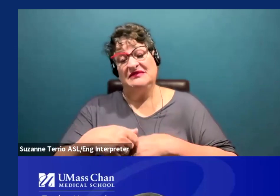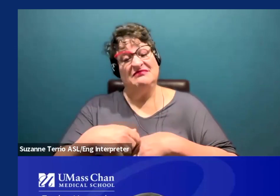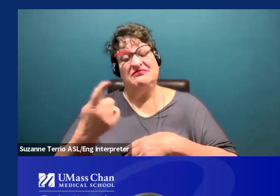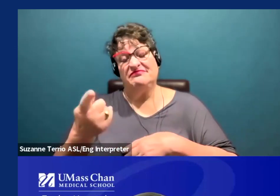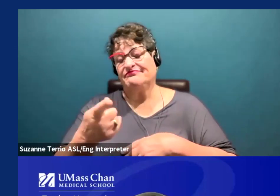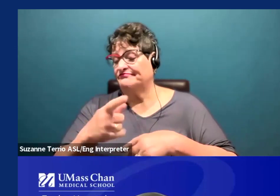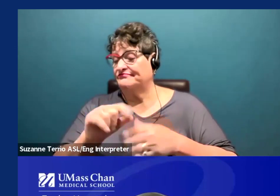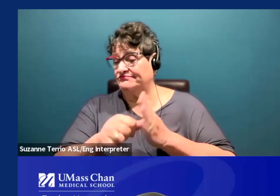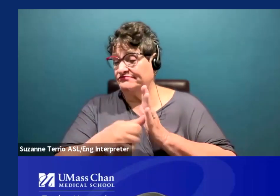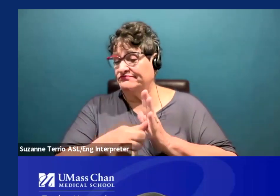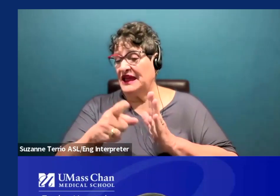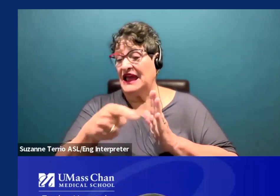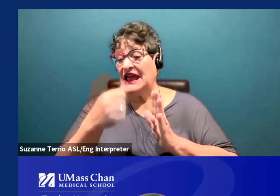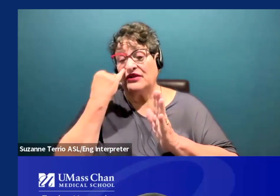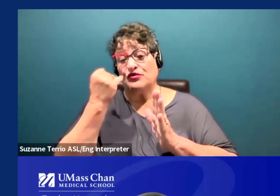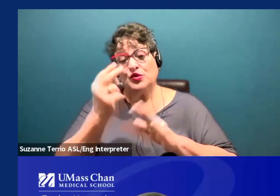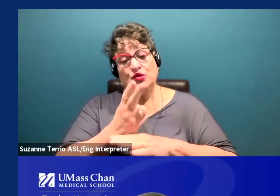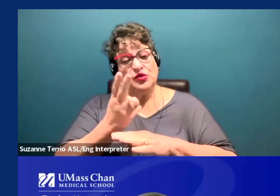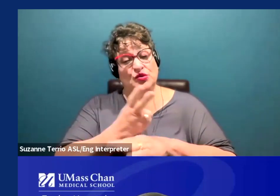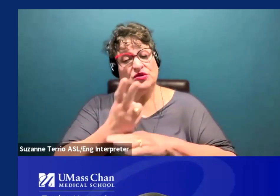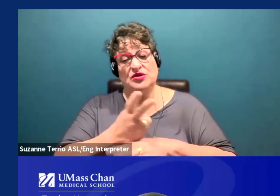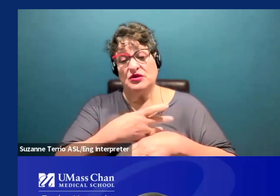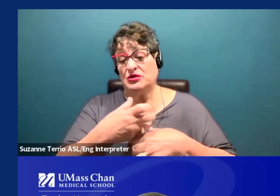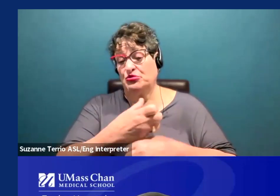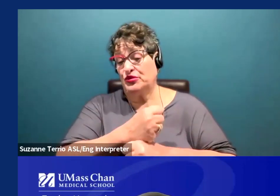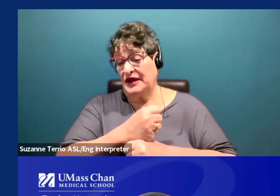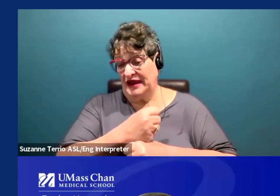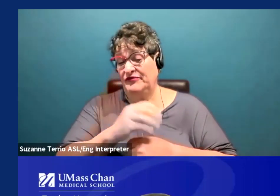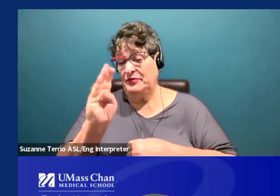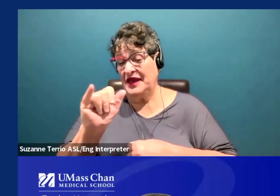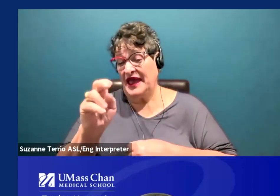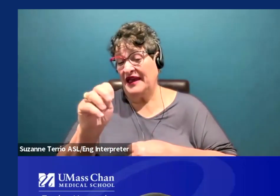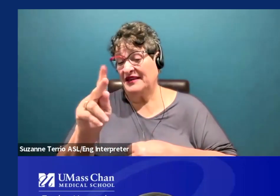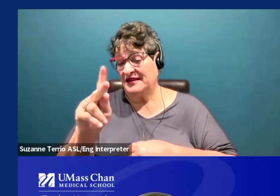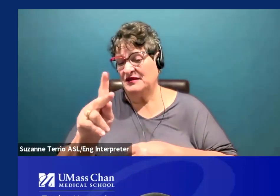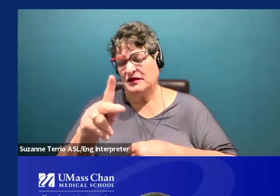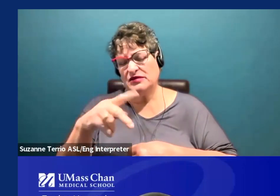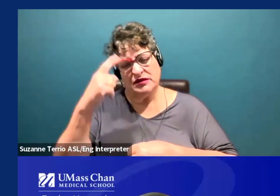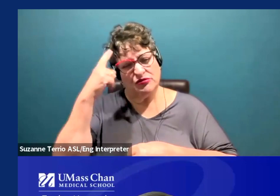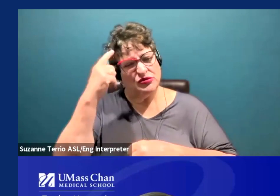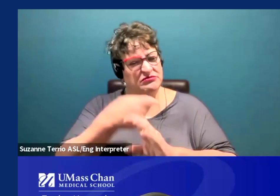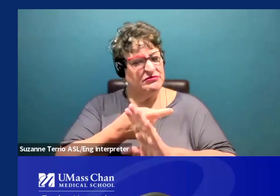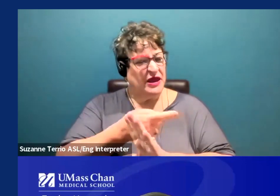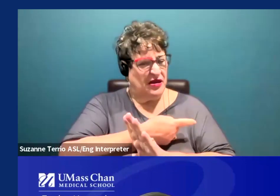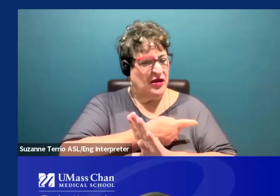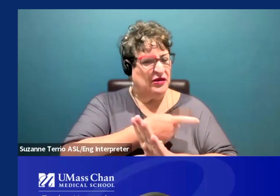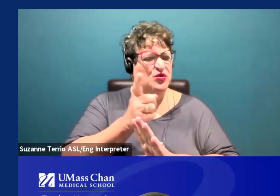use one of our brief banks or the logic behind them, I would really recommend consulting with DREDF to